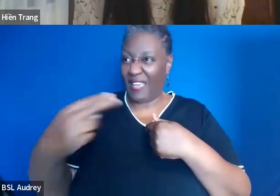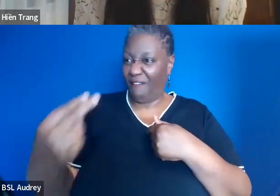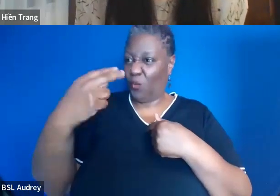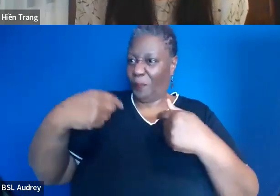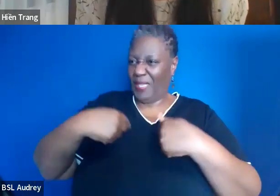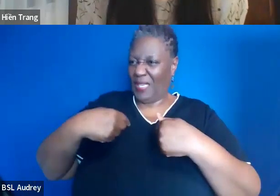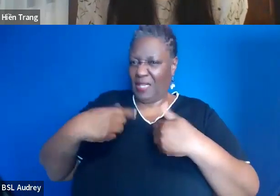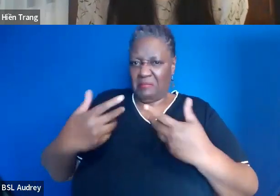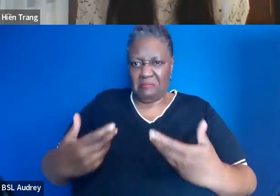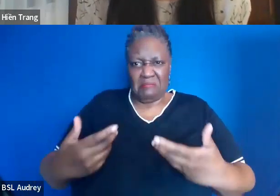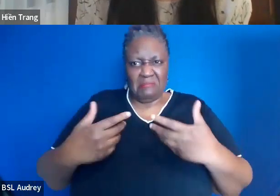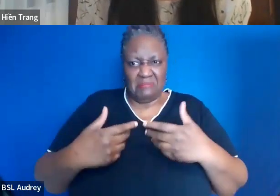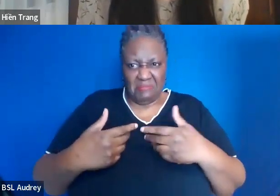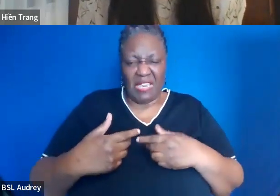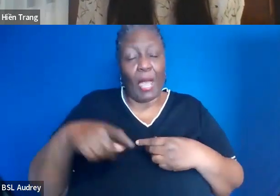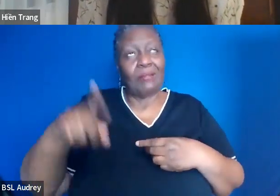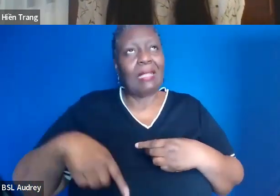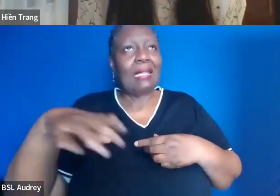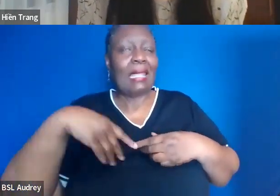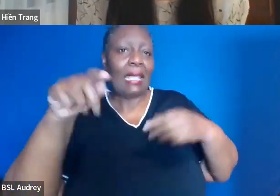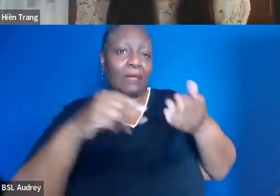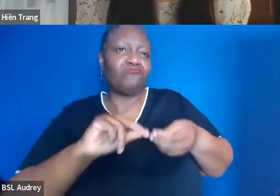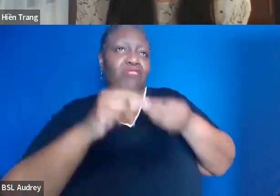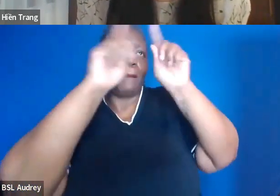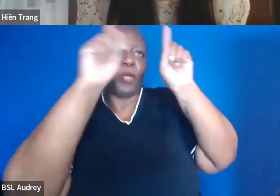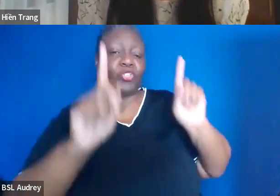Did he serpentize my portrait, or did I humanize him?